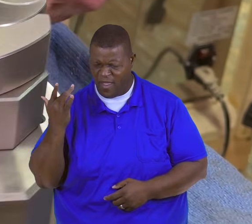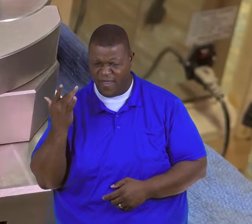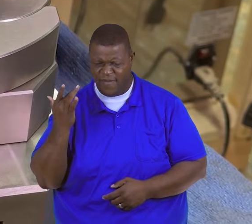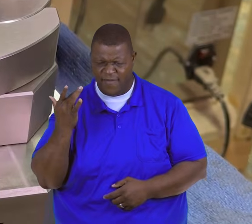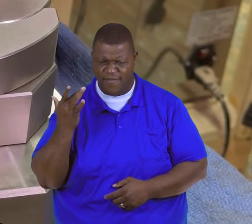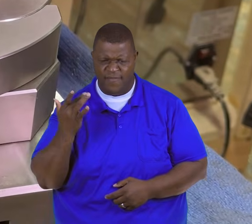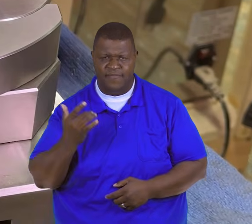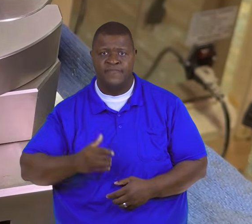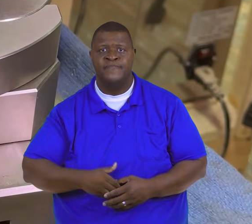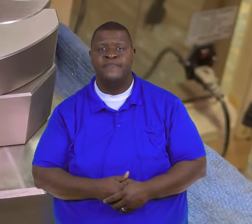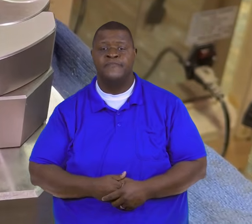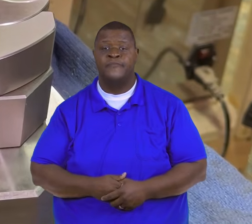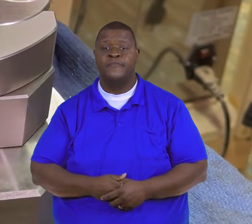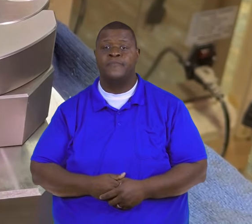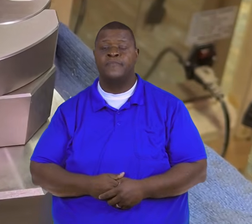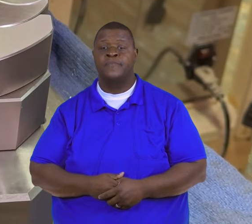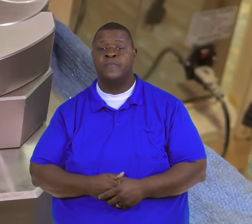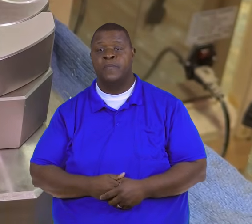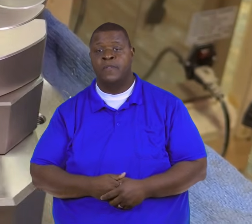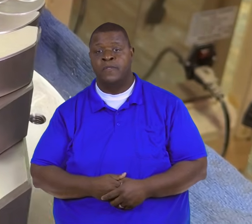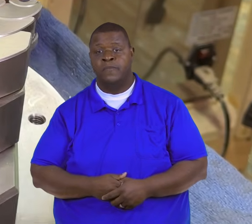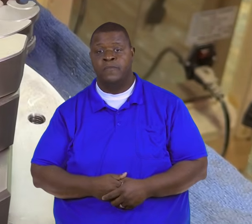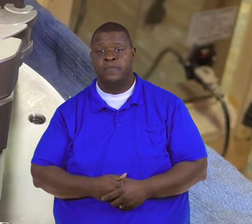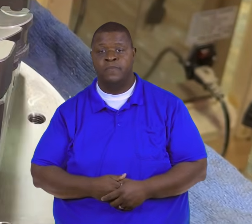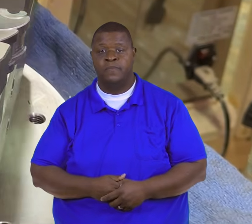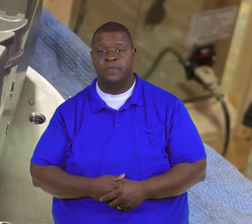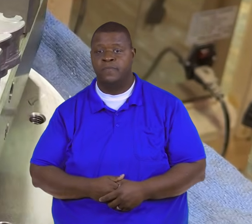Why are you sticky all of a sudden? Wait a second.